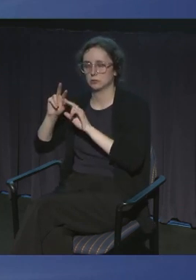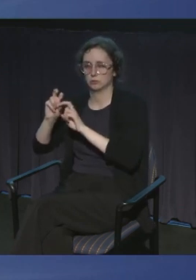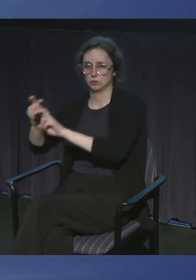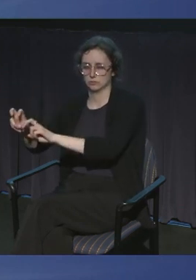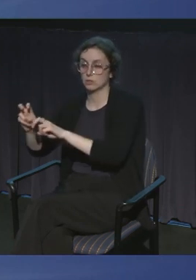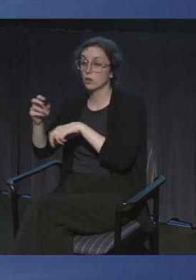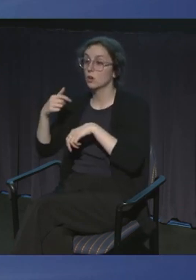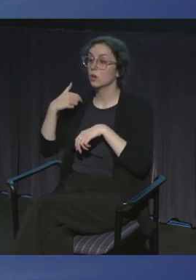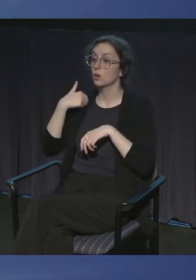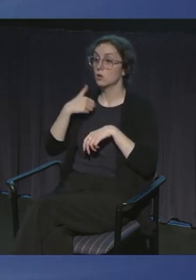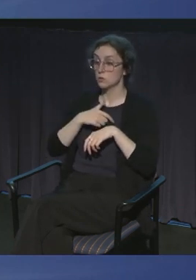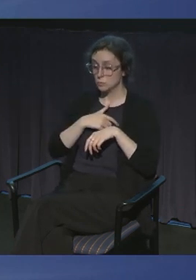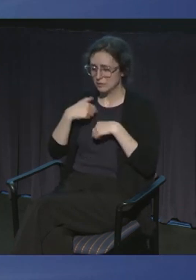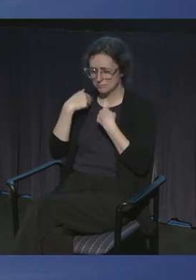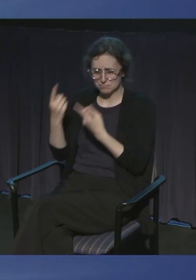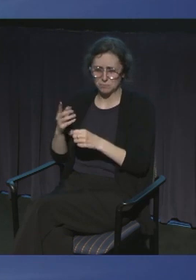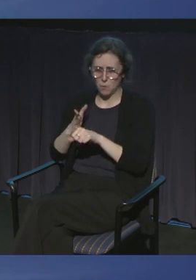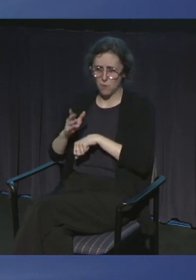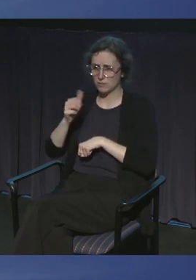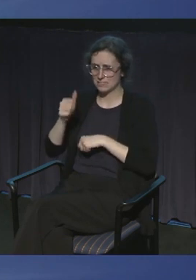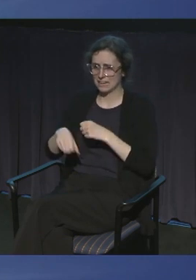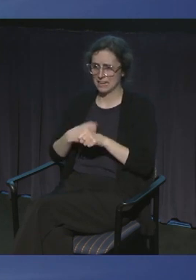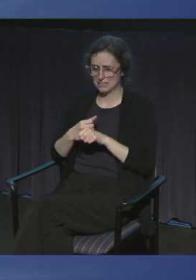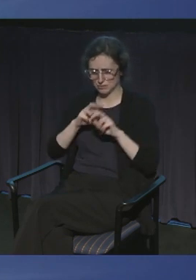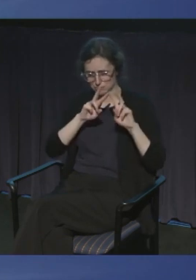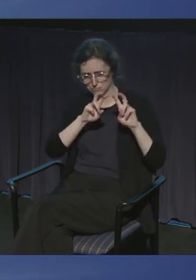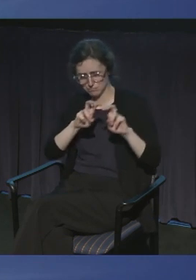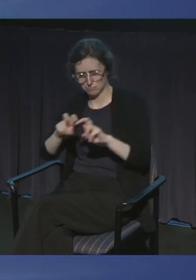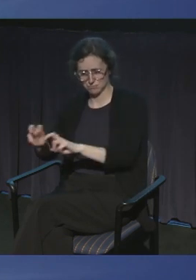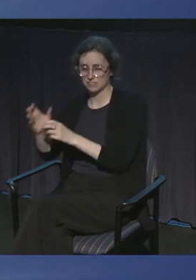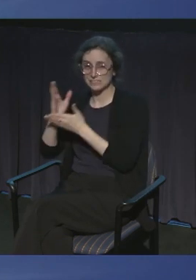IN OUR HANDS, WHEN WE LOOKED, AND WE LOOKED FOR OVER A DECADE IN SOME OF THE DISEASES,